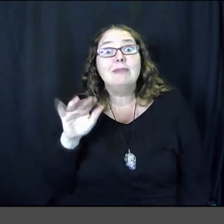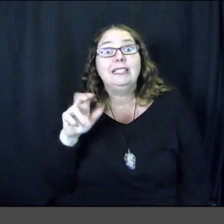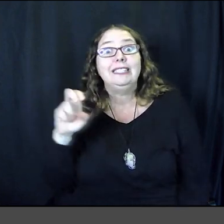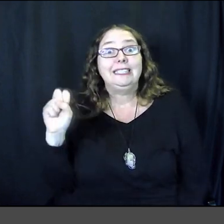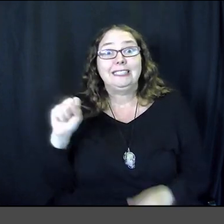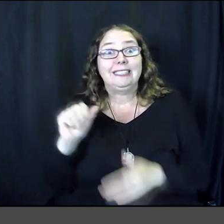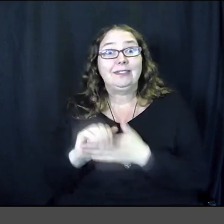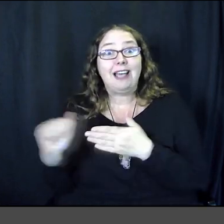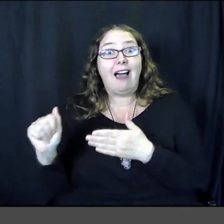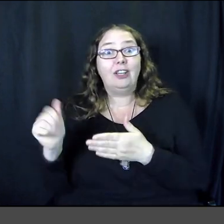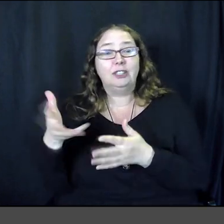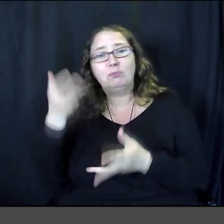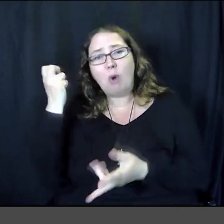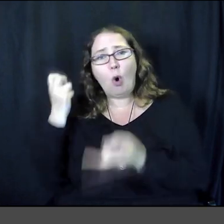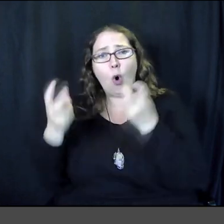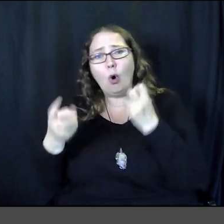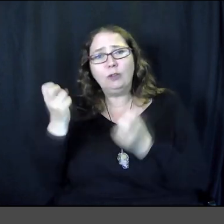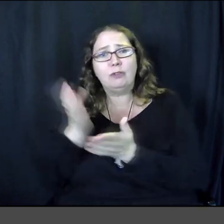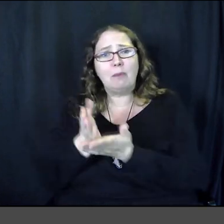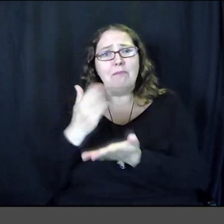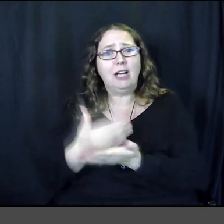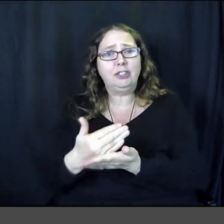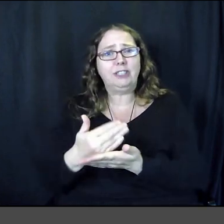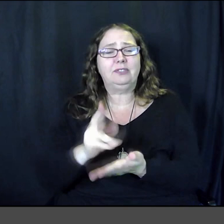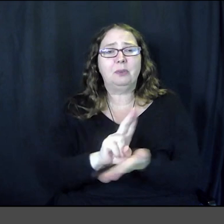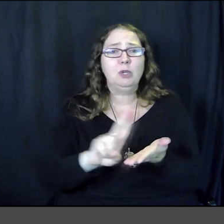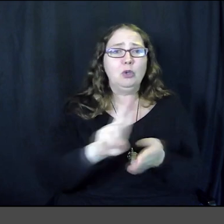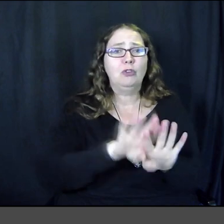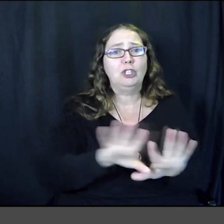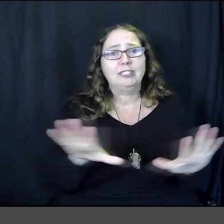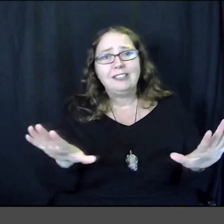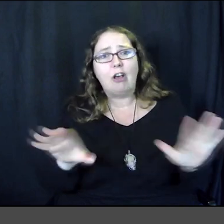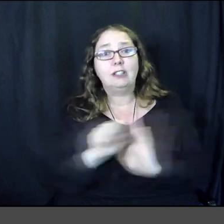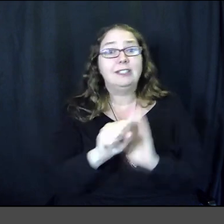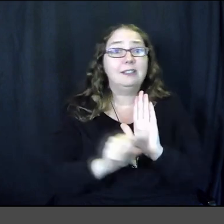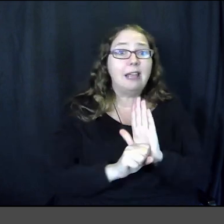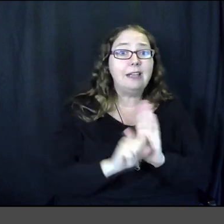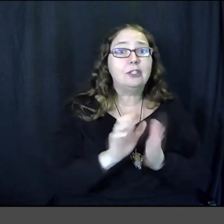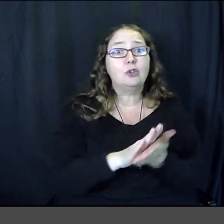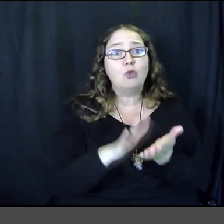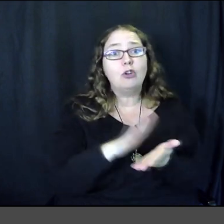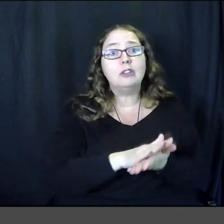FROM FROM UNIVERSITIES, STATE UNIVERSITIES, BY THE STATE LEGISLATURES.